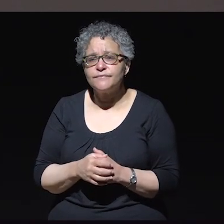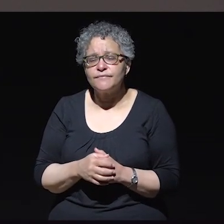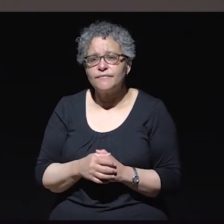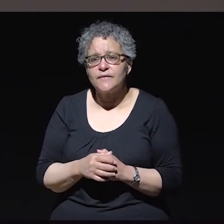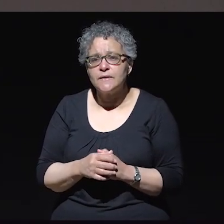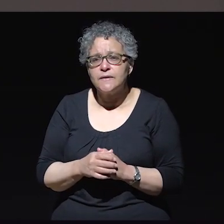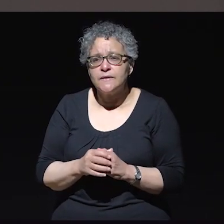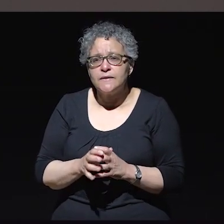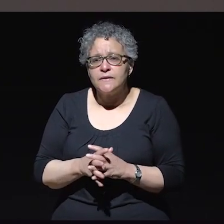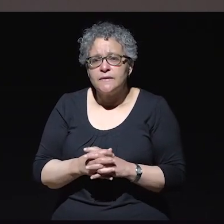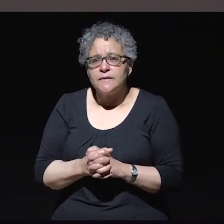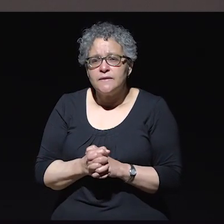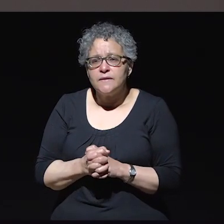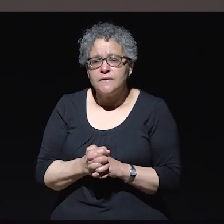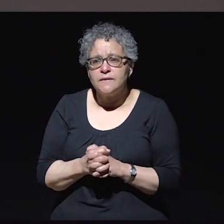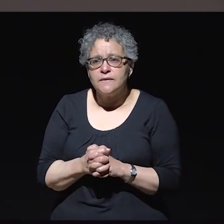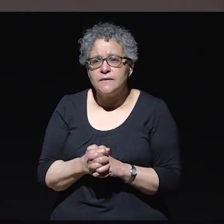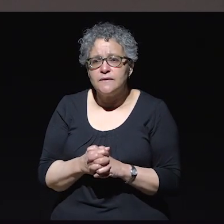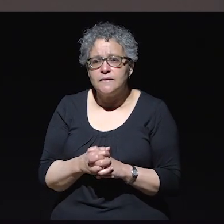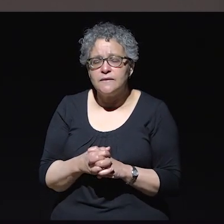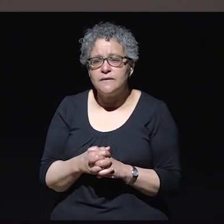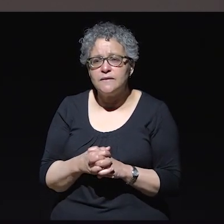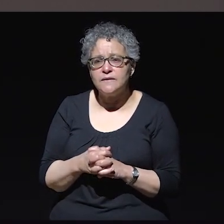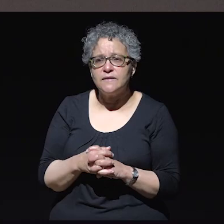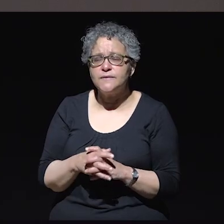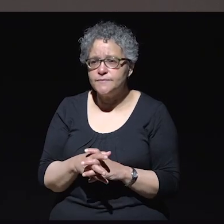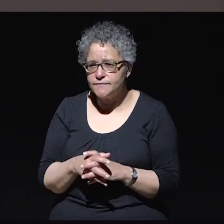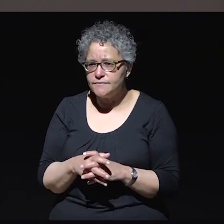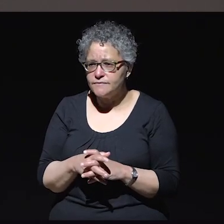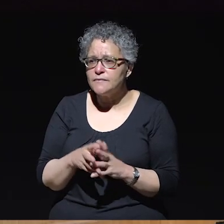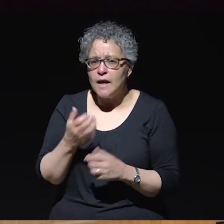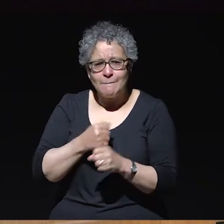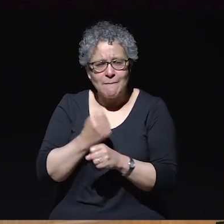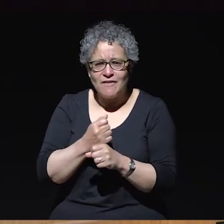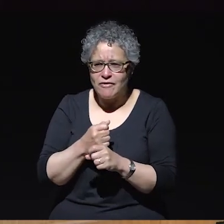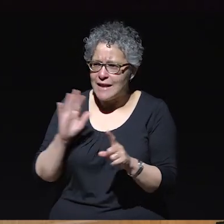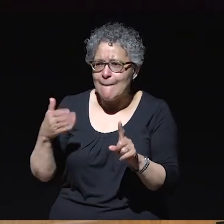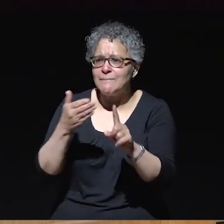to really embrace the Grand Manner and very ambitious portraiture. And then on the right...